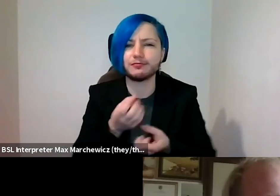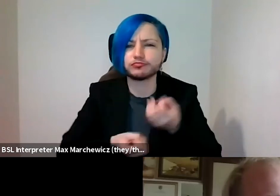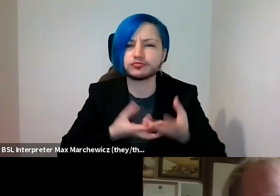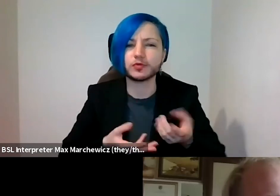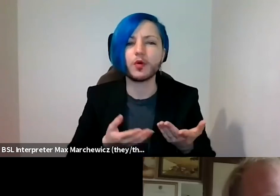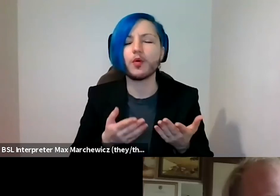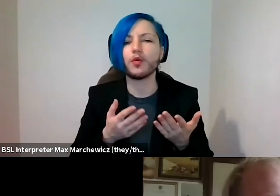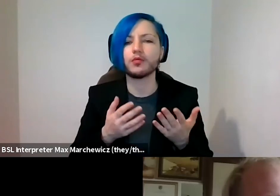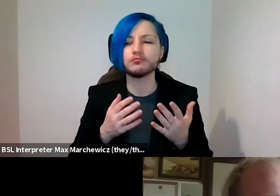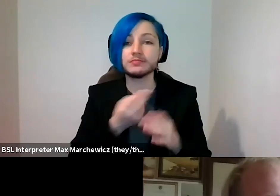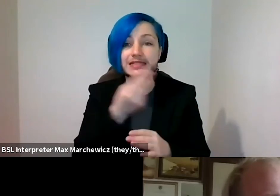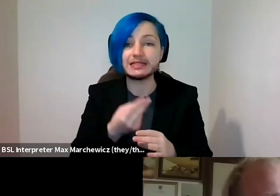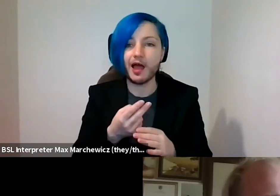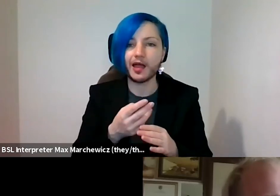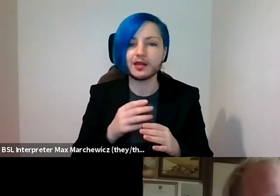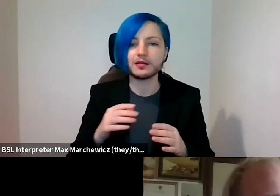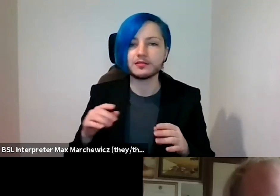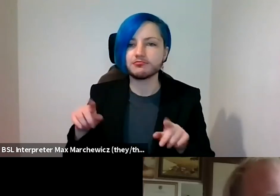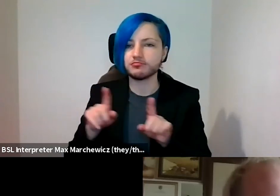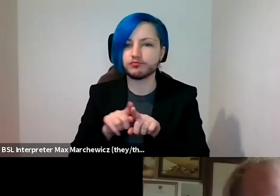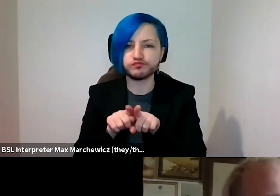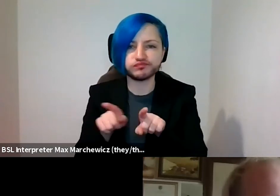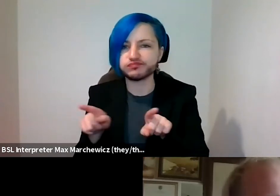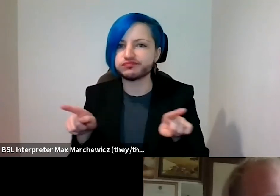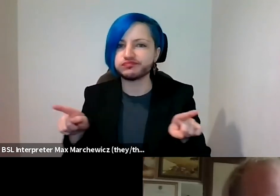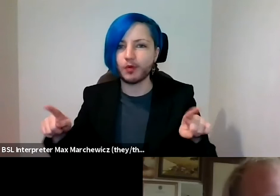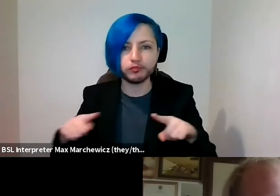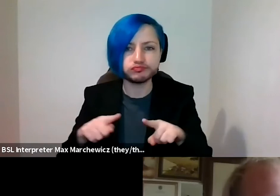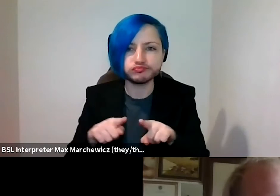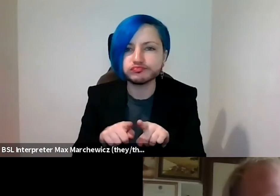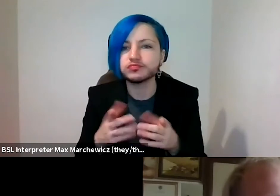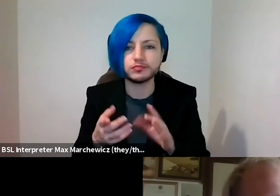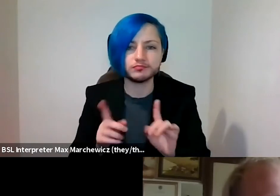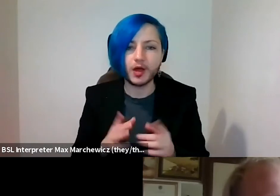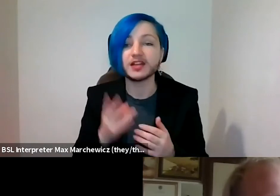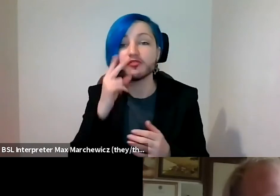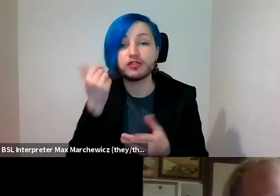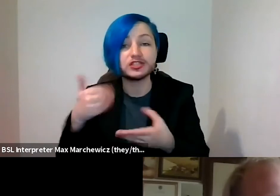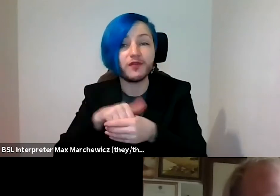or moved, you know, moved back, and things like that, and how the French were involved in it too,